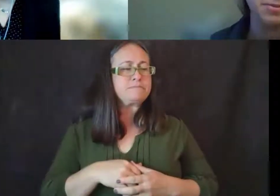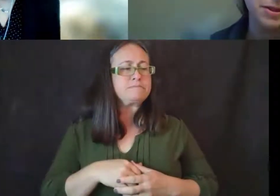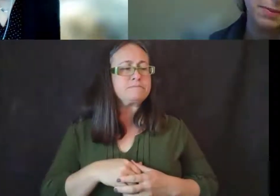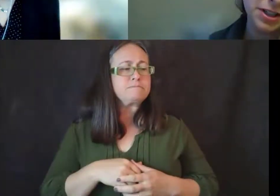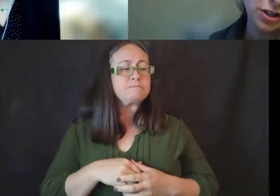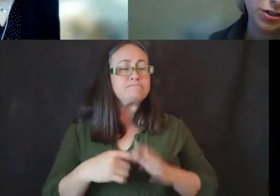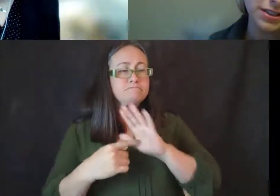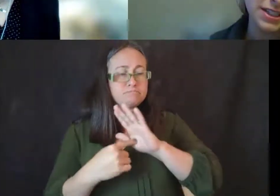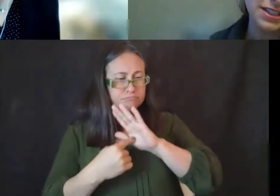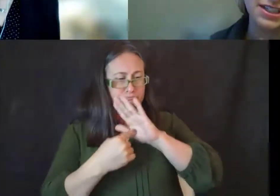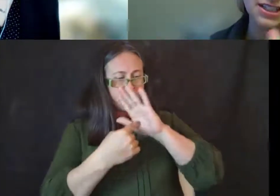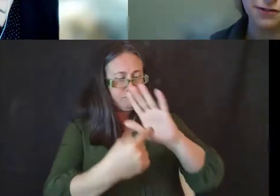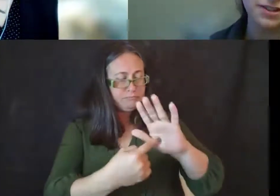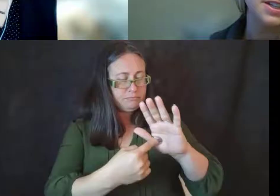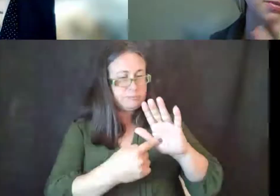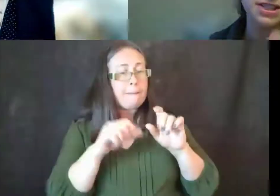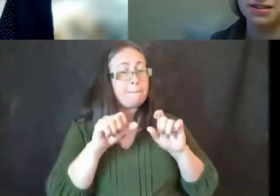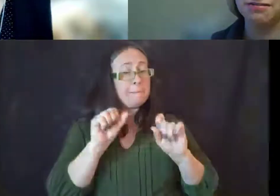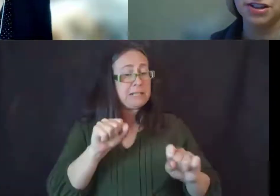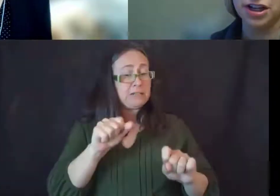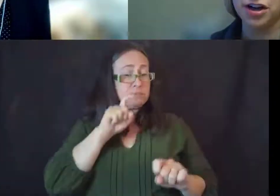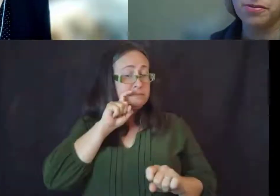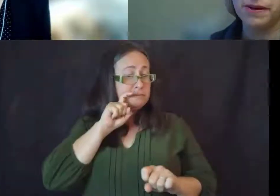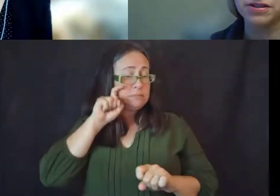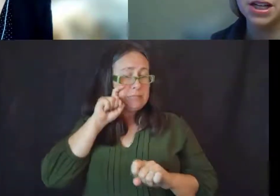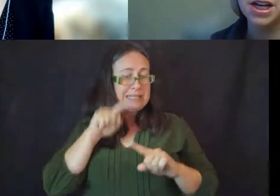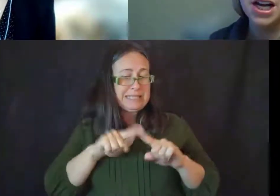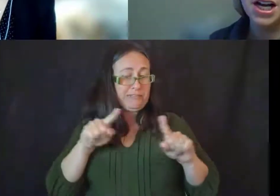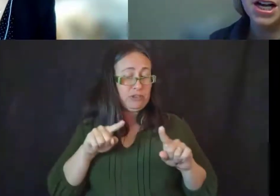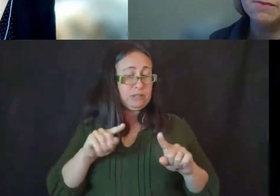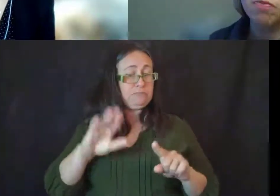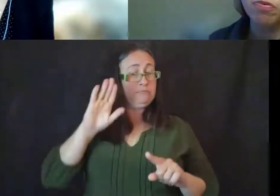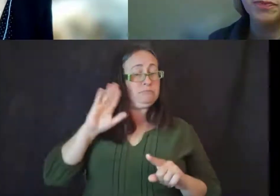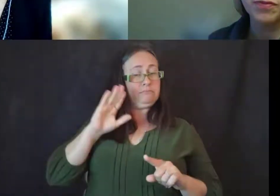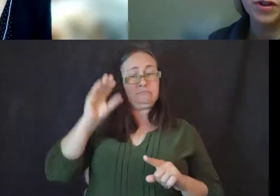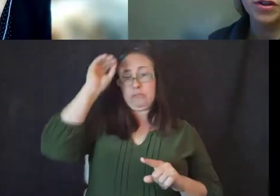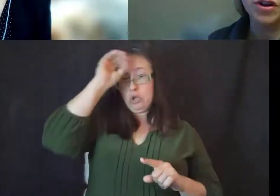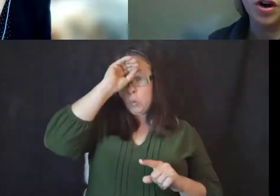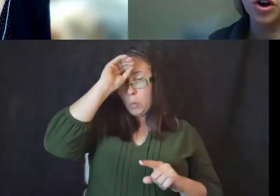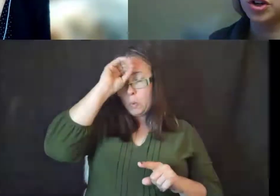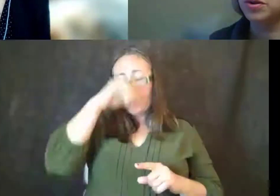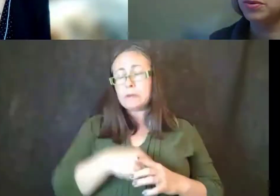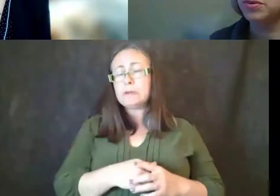a potential sex difference that we didn't really know about, are you …